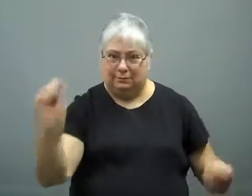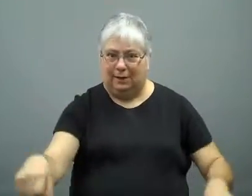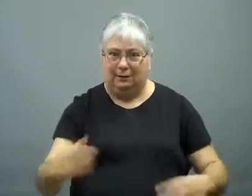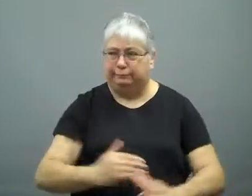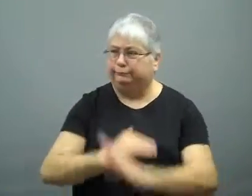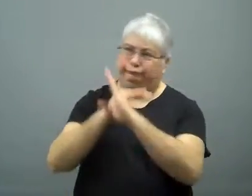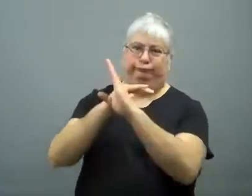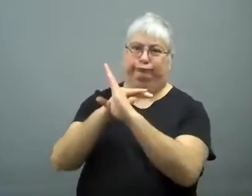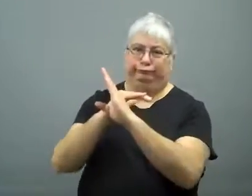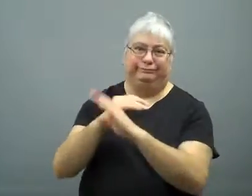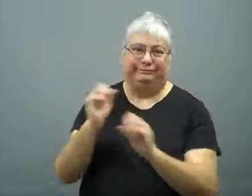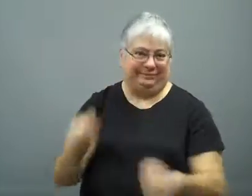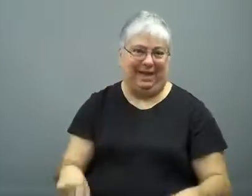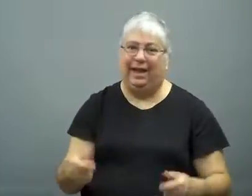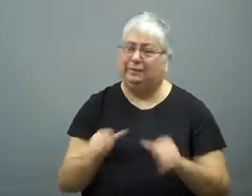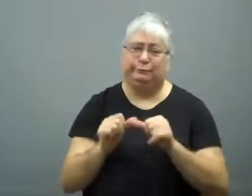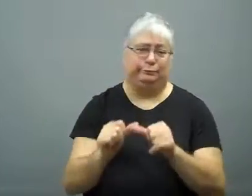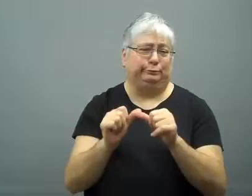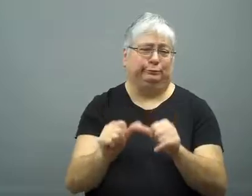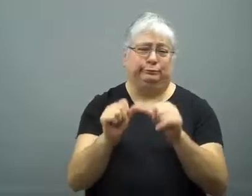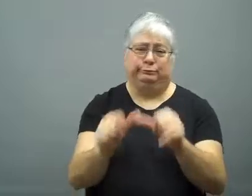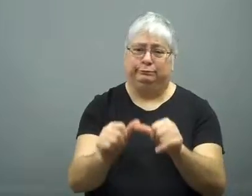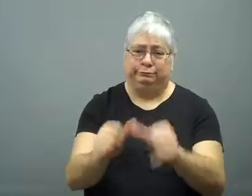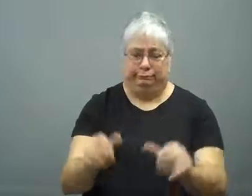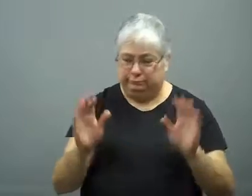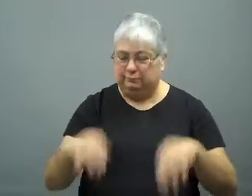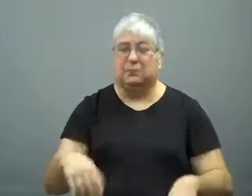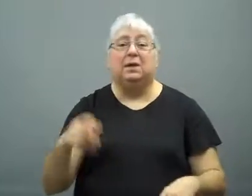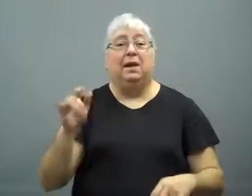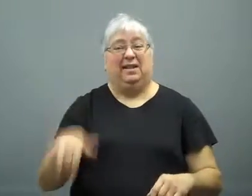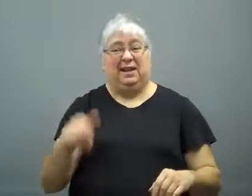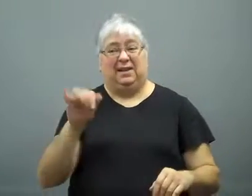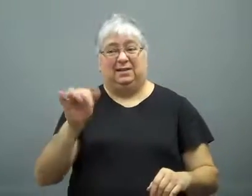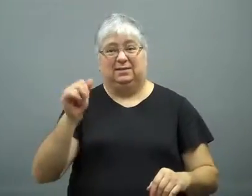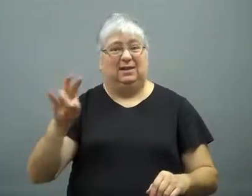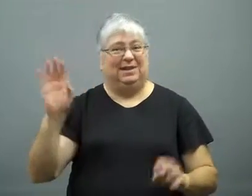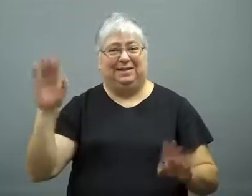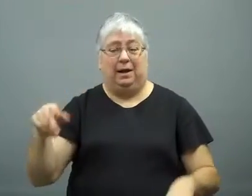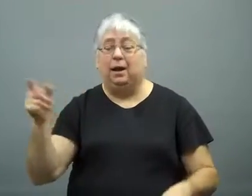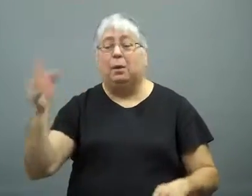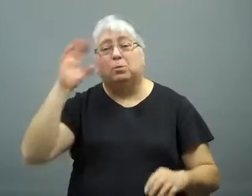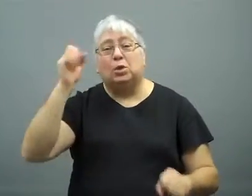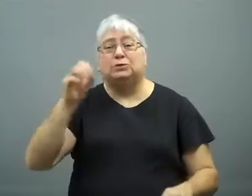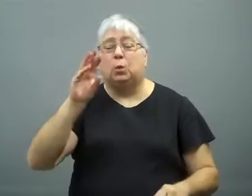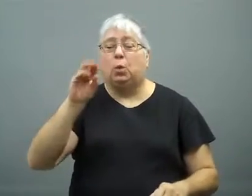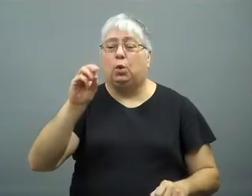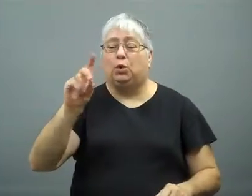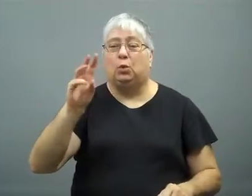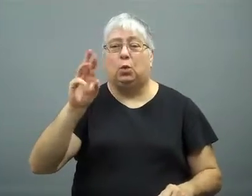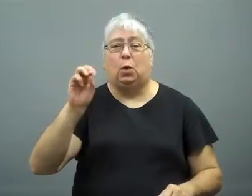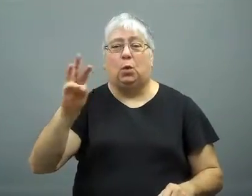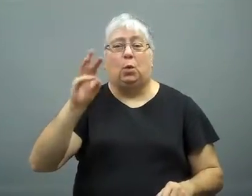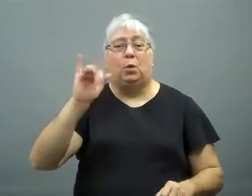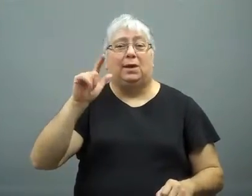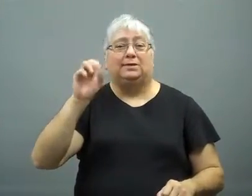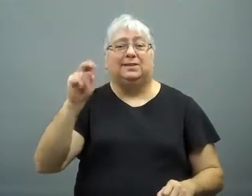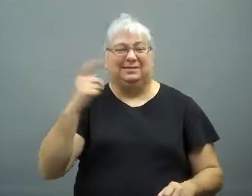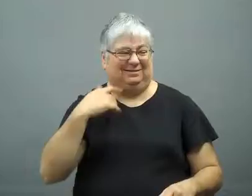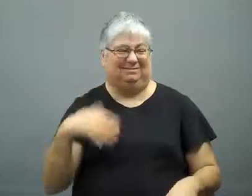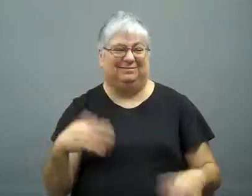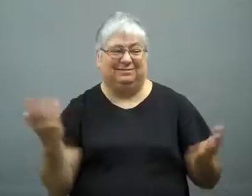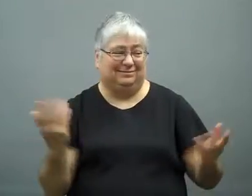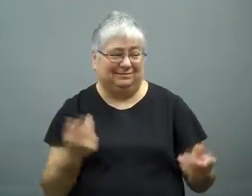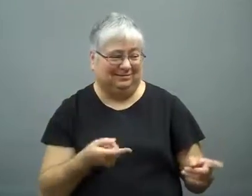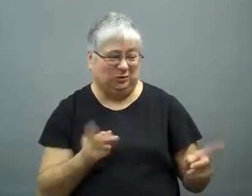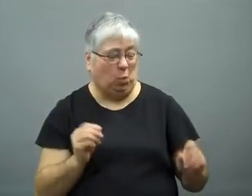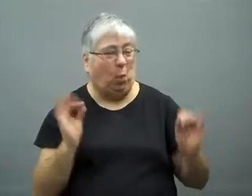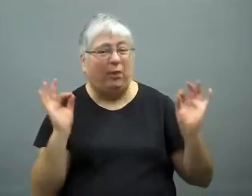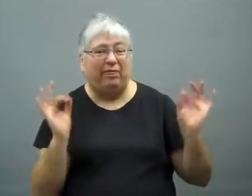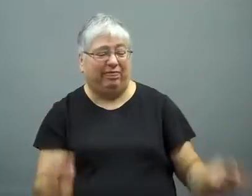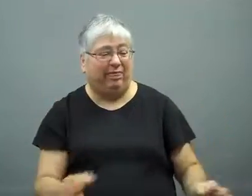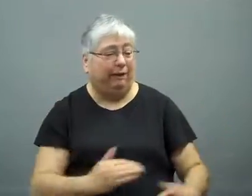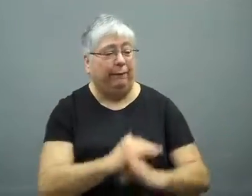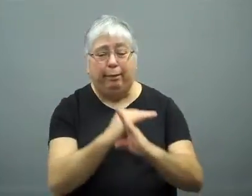They could continue until the vote was blocked.